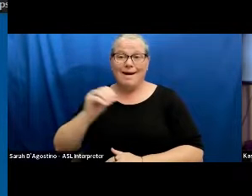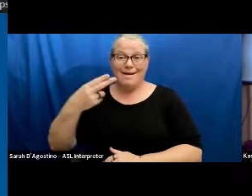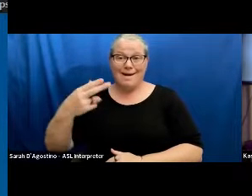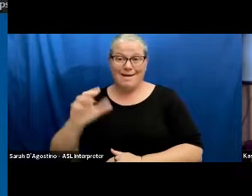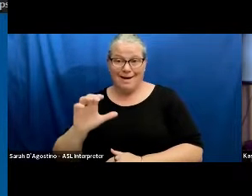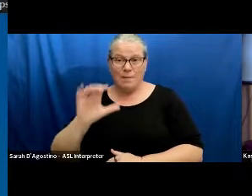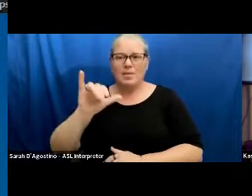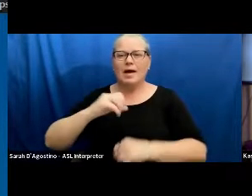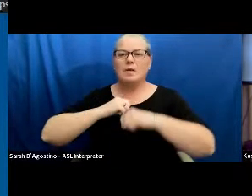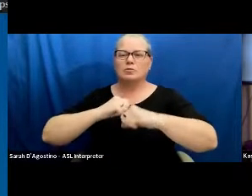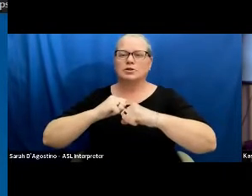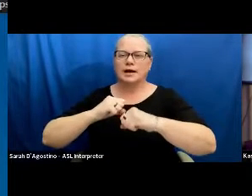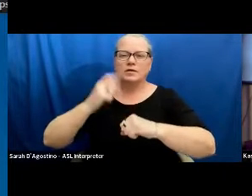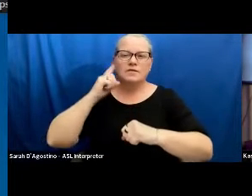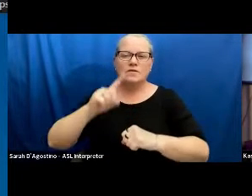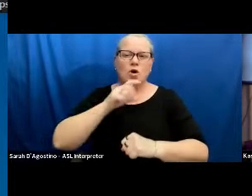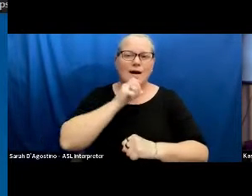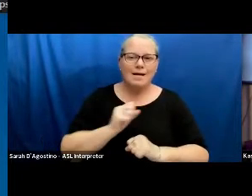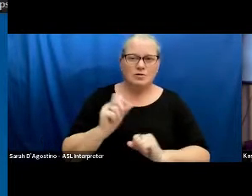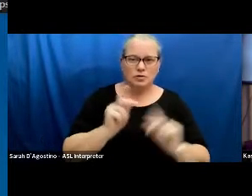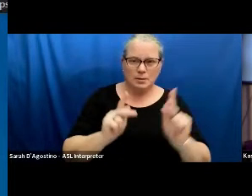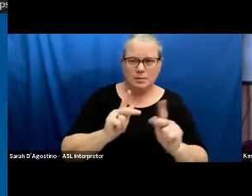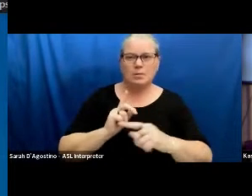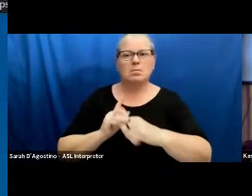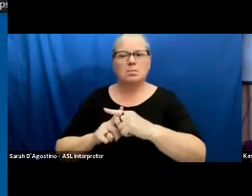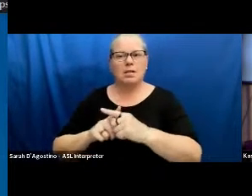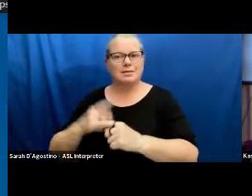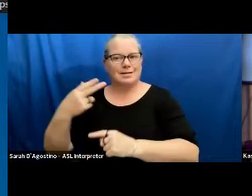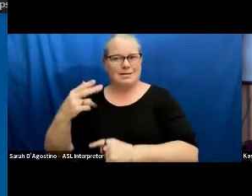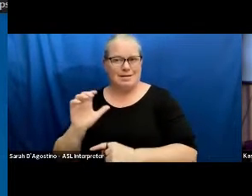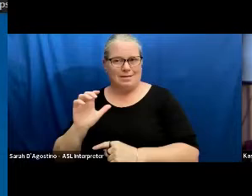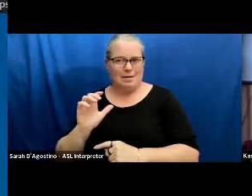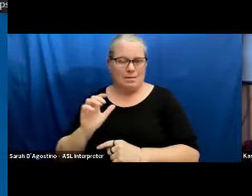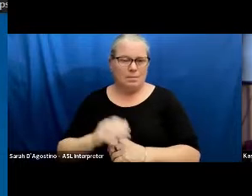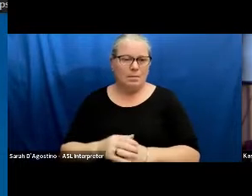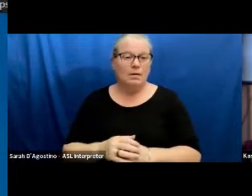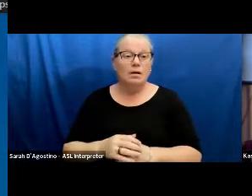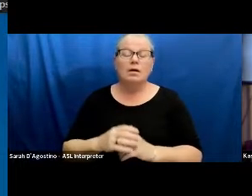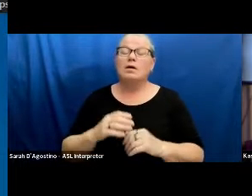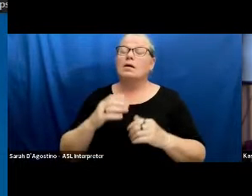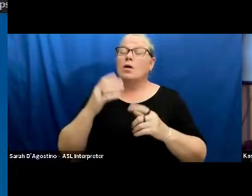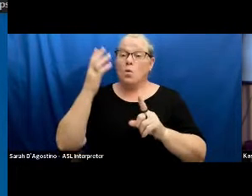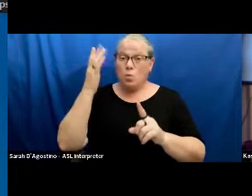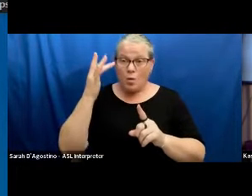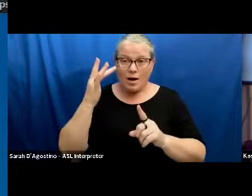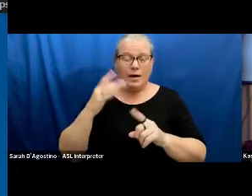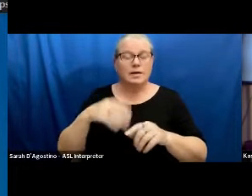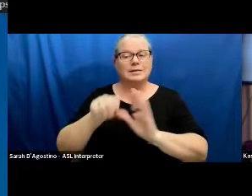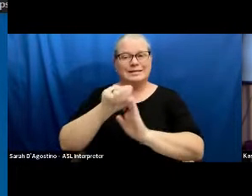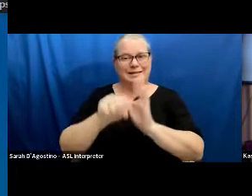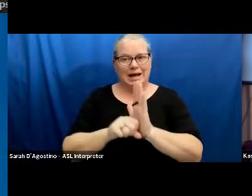by establishing additional requirements that states must meet to improve polling place